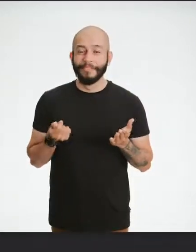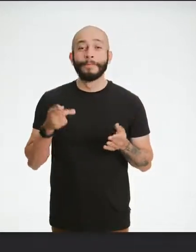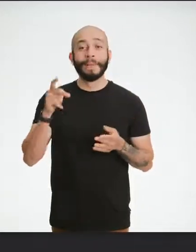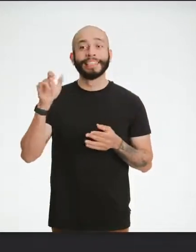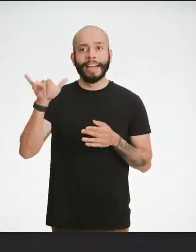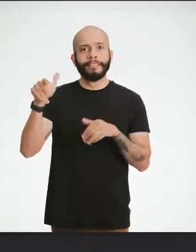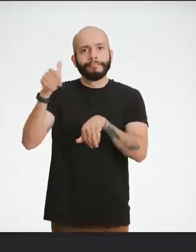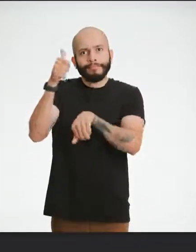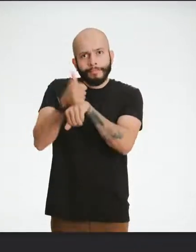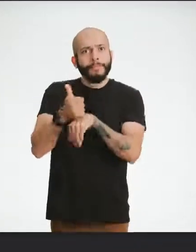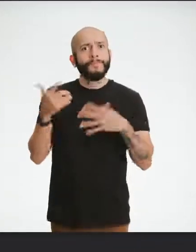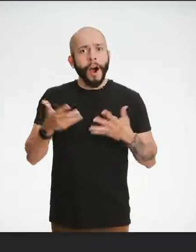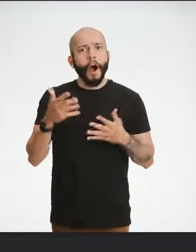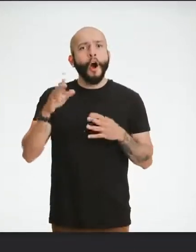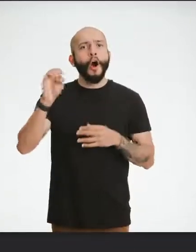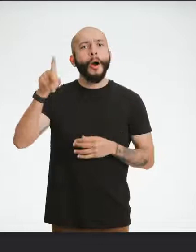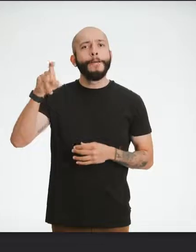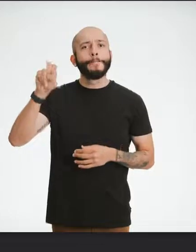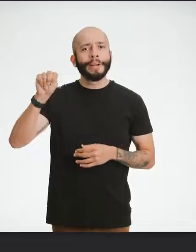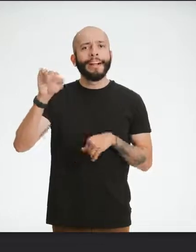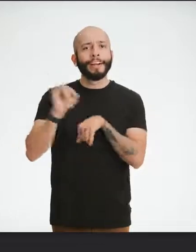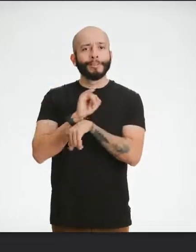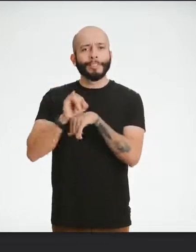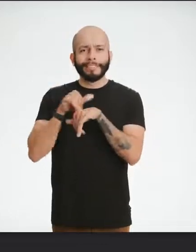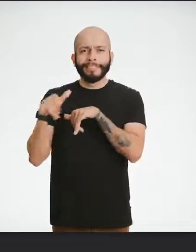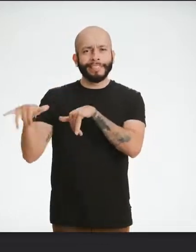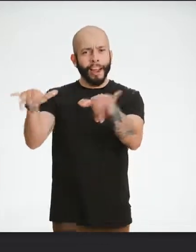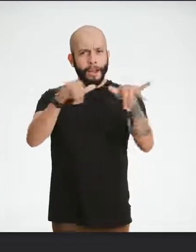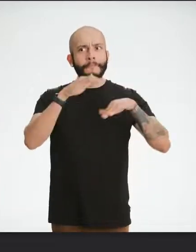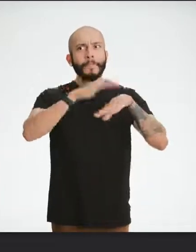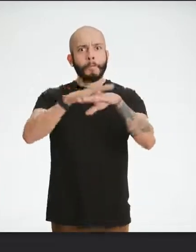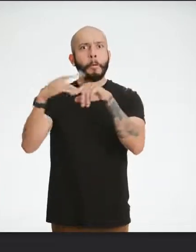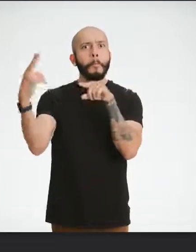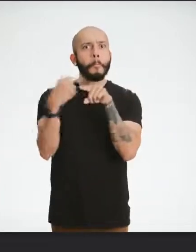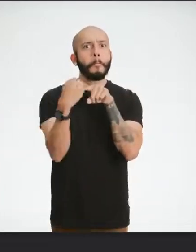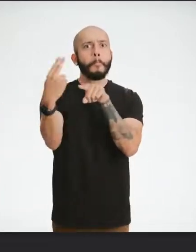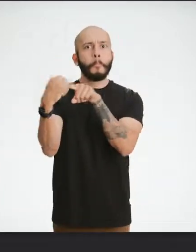Because passkeys are built on open industry standards that platforms are adopting, I can